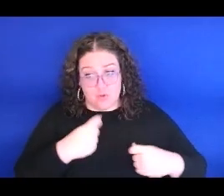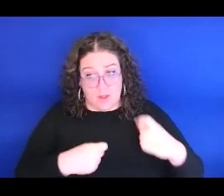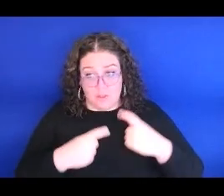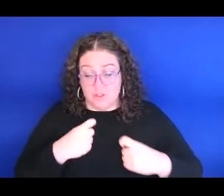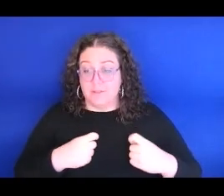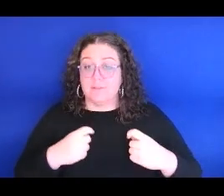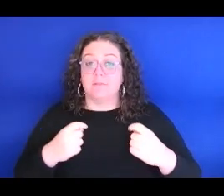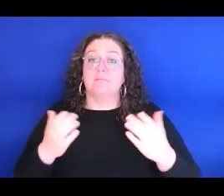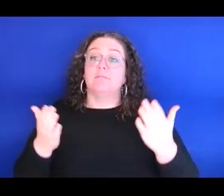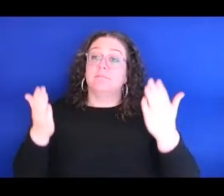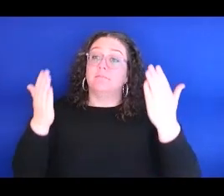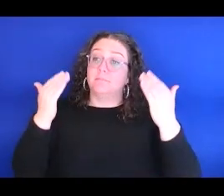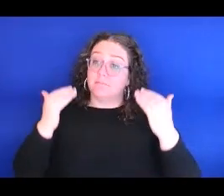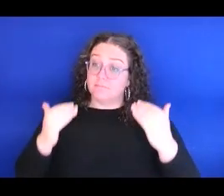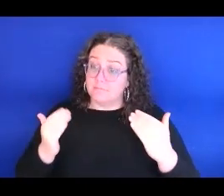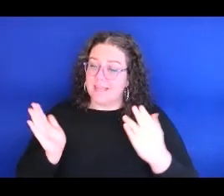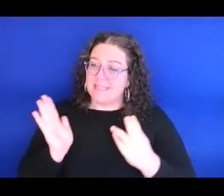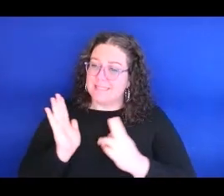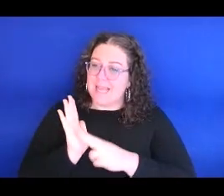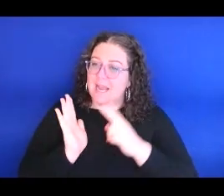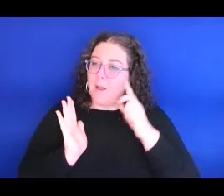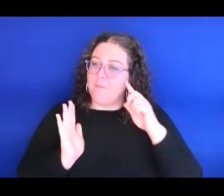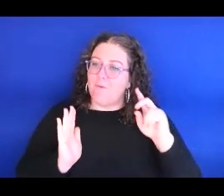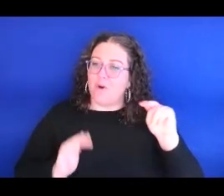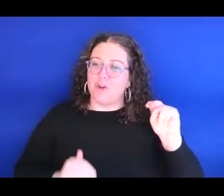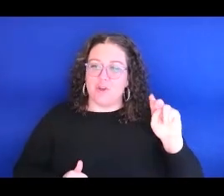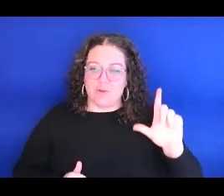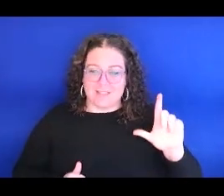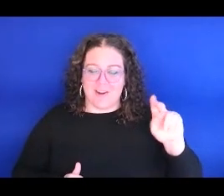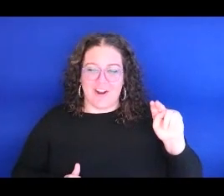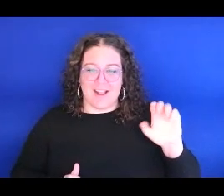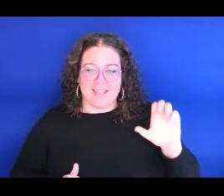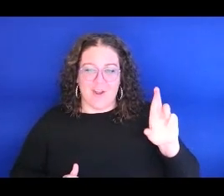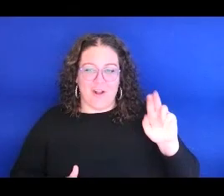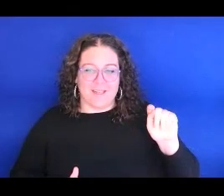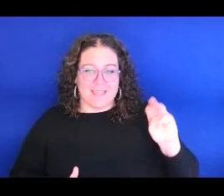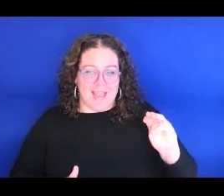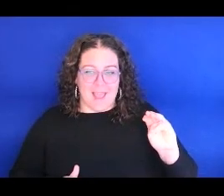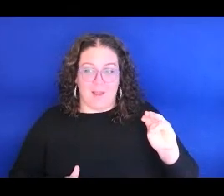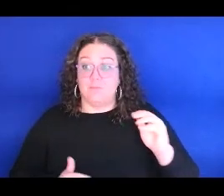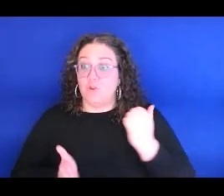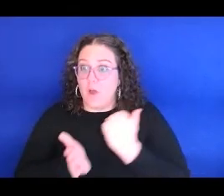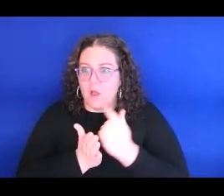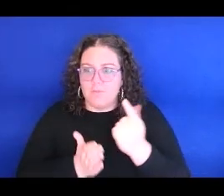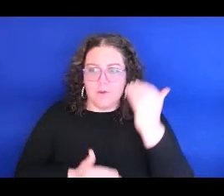Sign up for the NCRTM newsletter to stay in the loop.